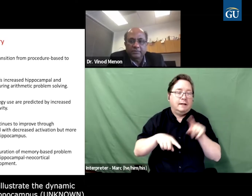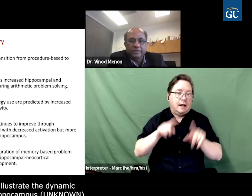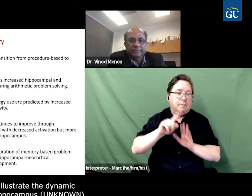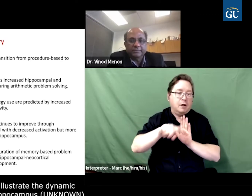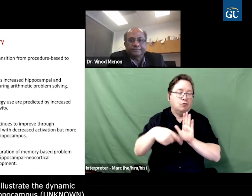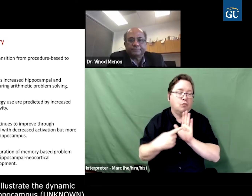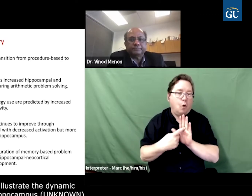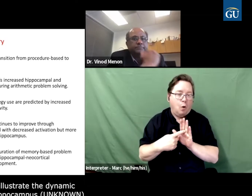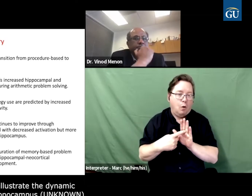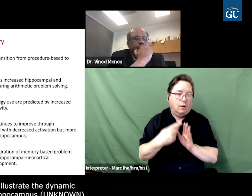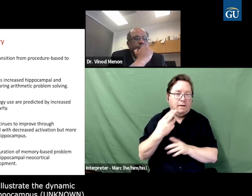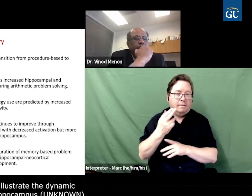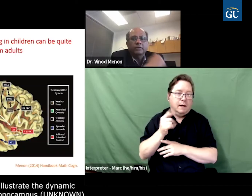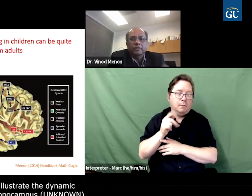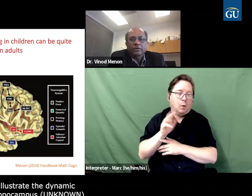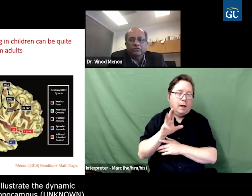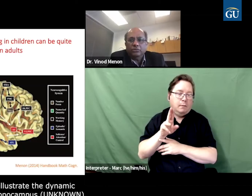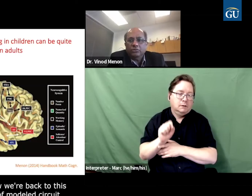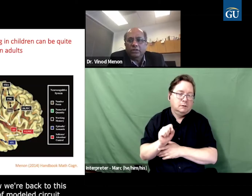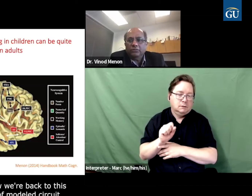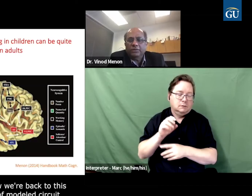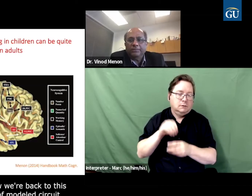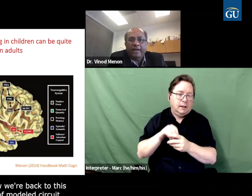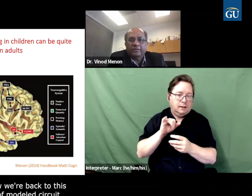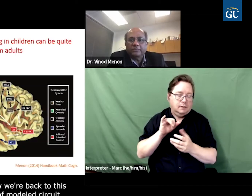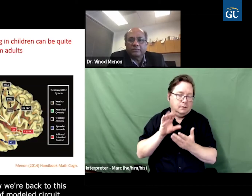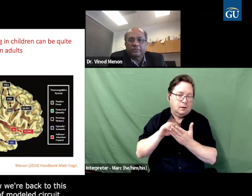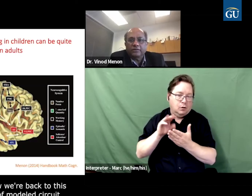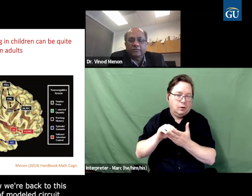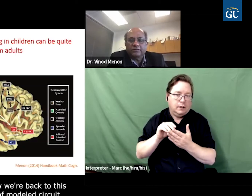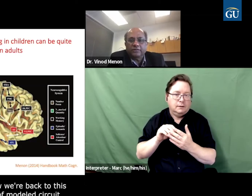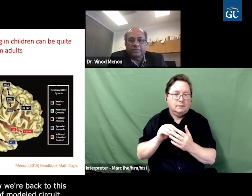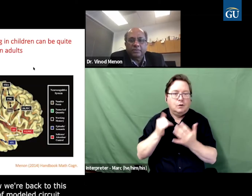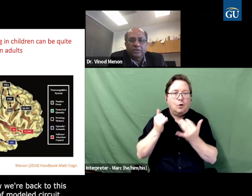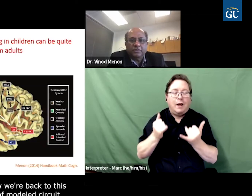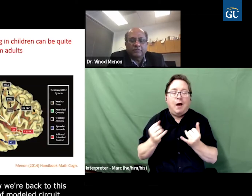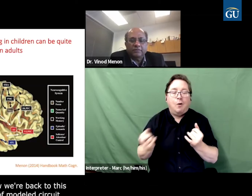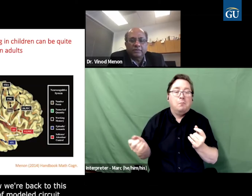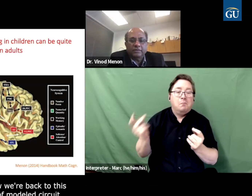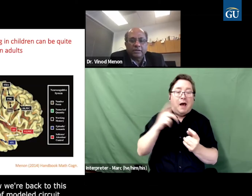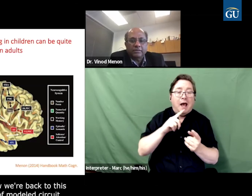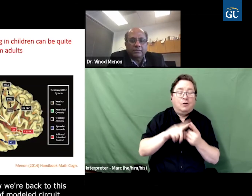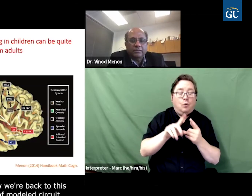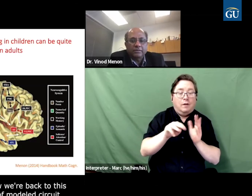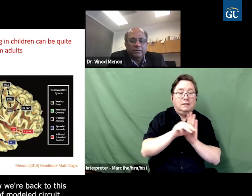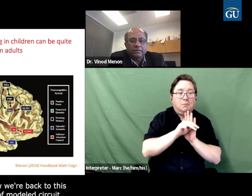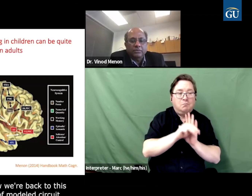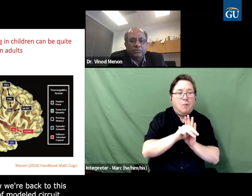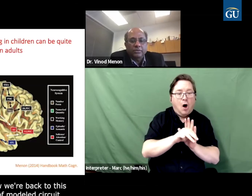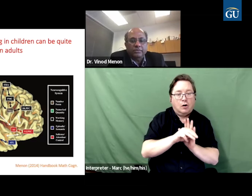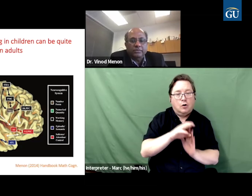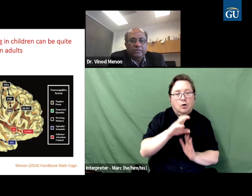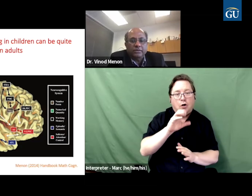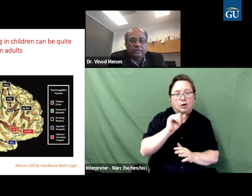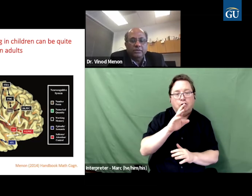the campus involved so now we're back to this kind of model